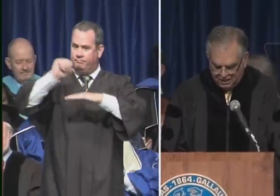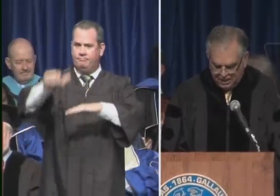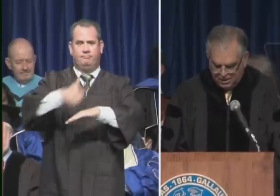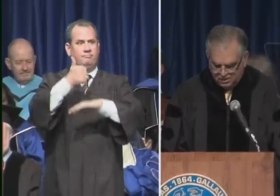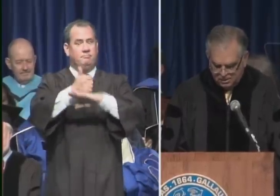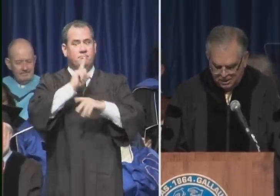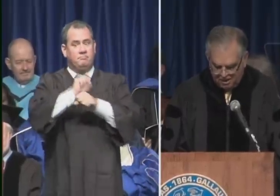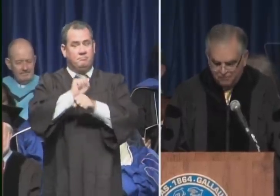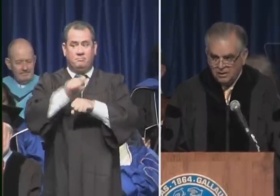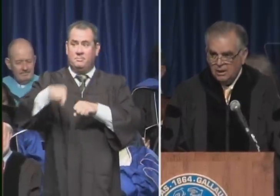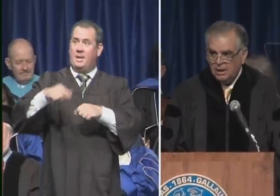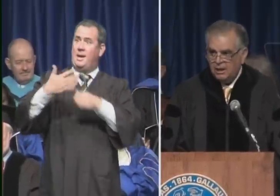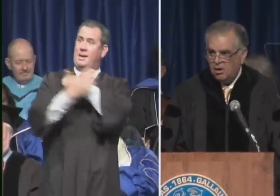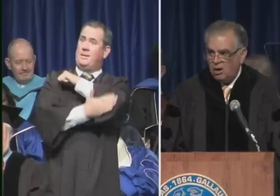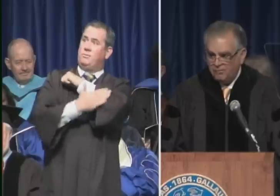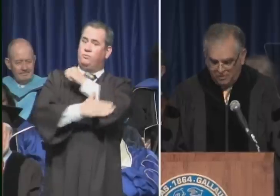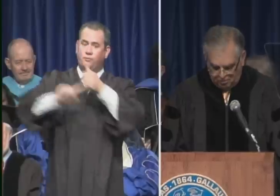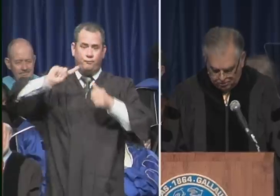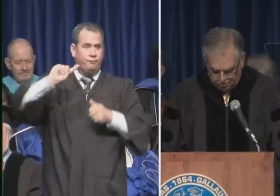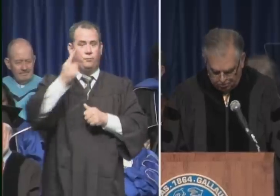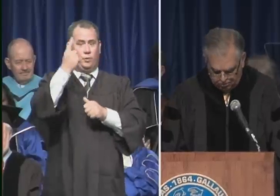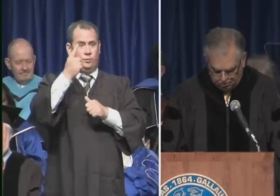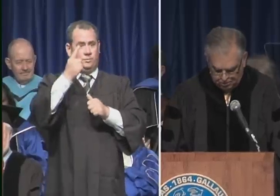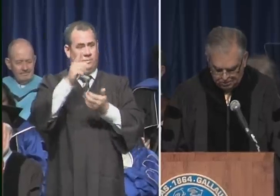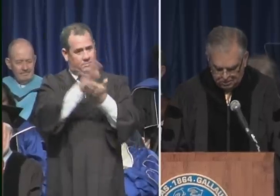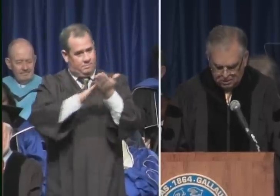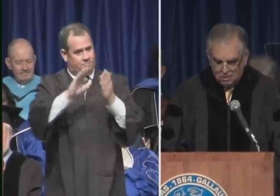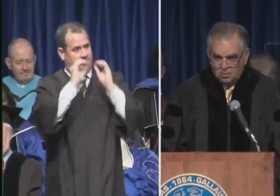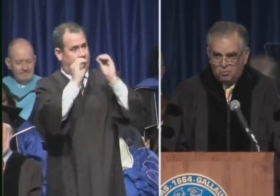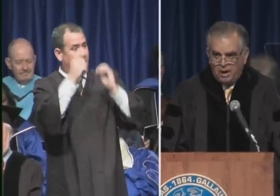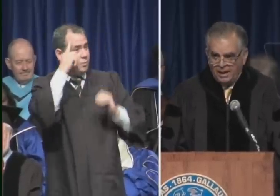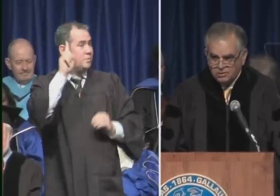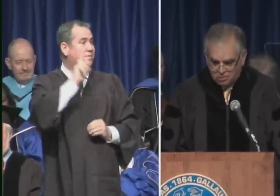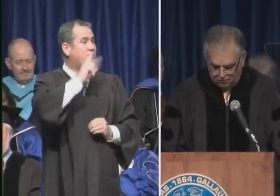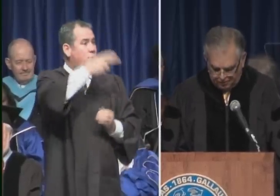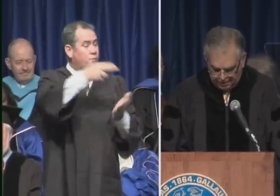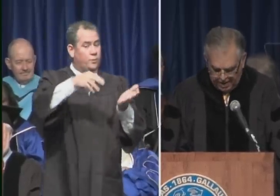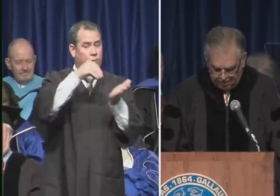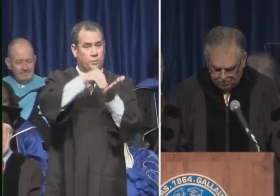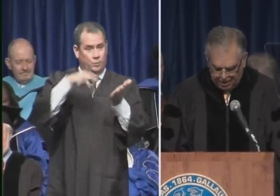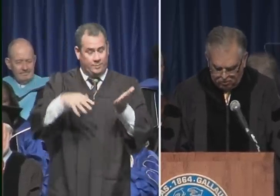dedicated to deaf and hard of hearing students. When I served in Congress,